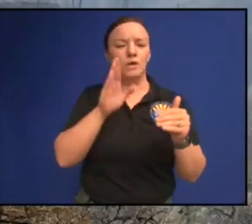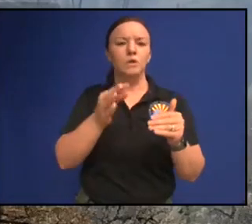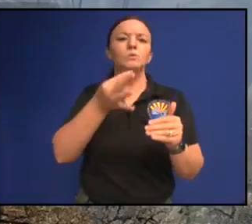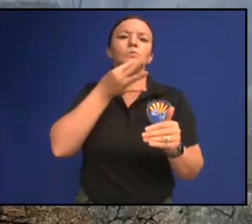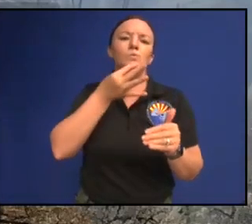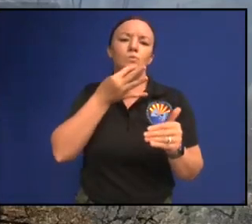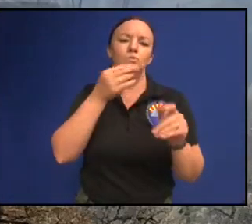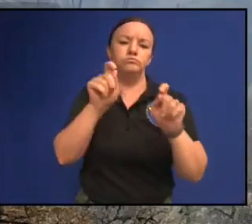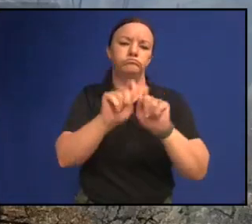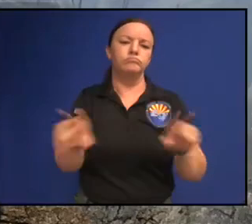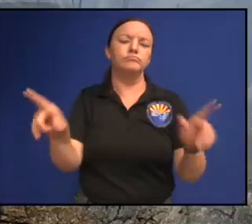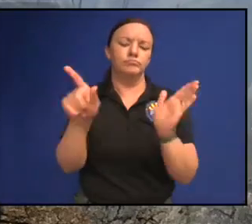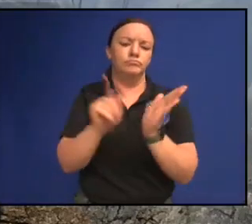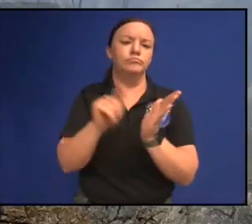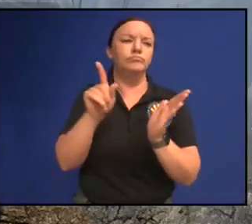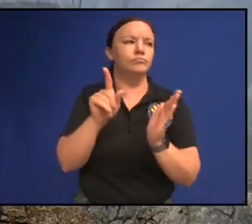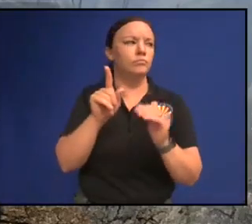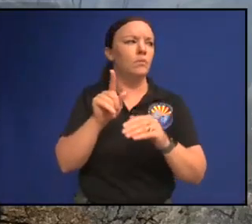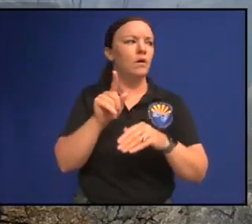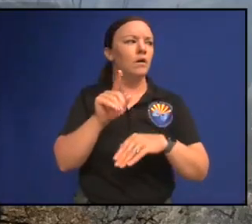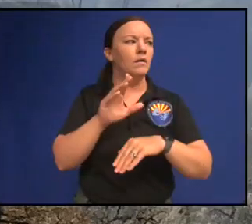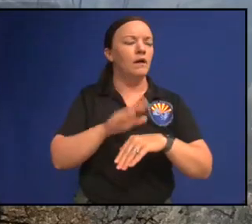INCIWEB WEBSITE FOR THE BEAR INCIDENT.